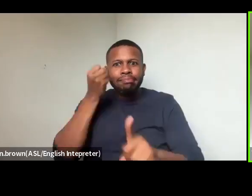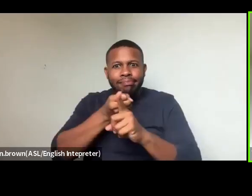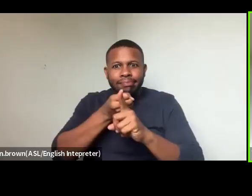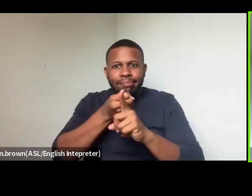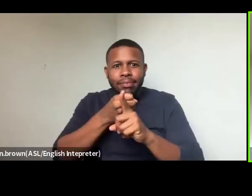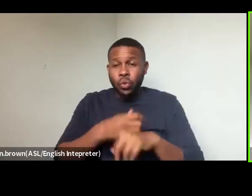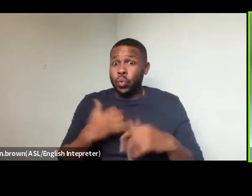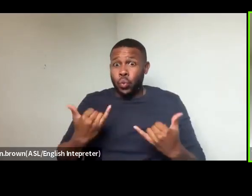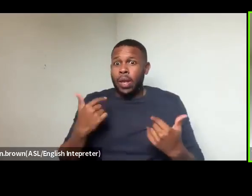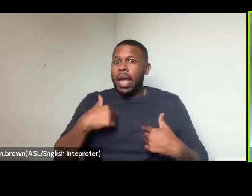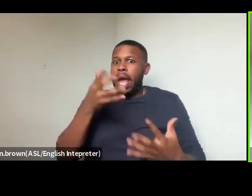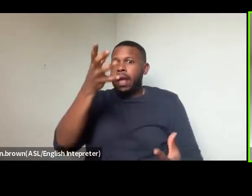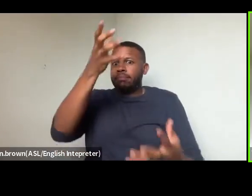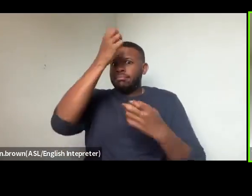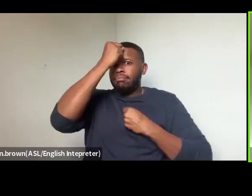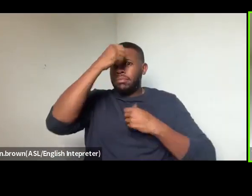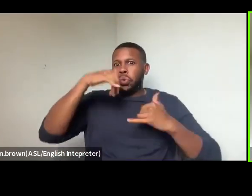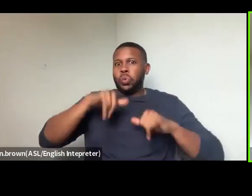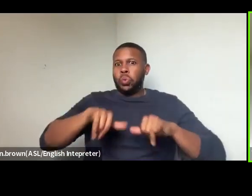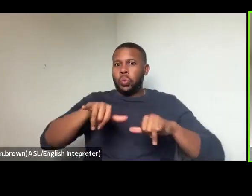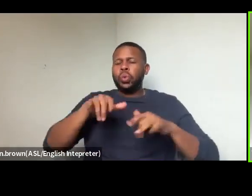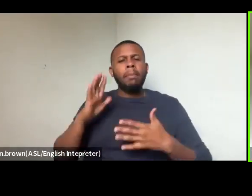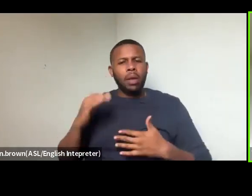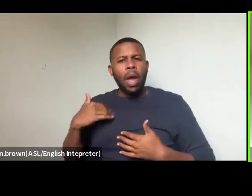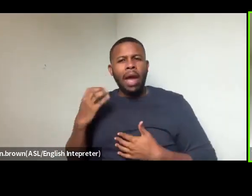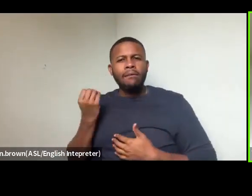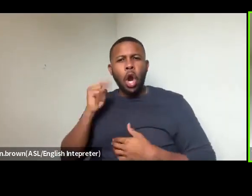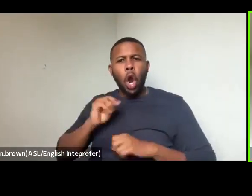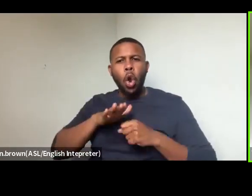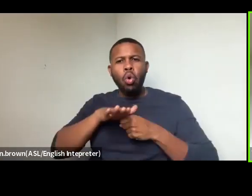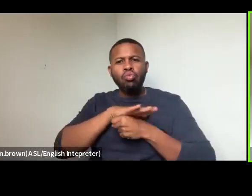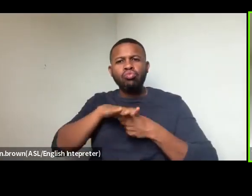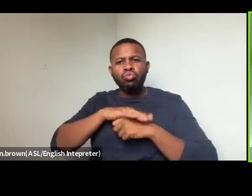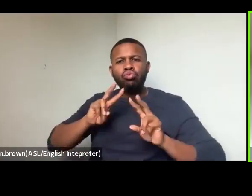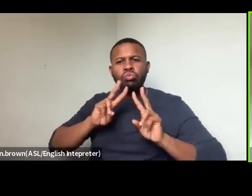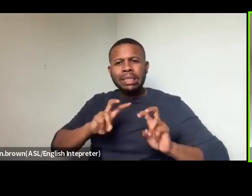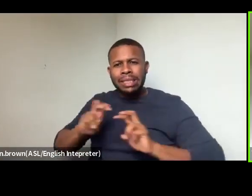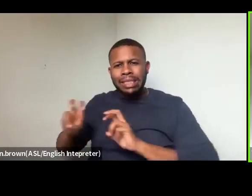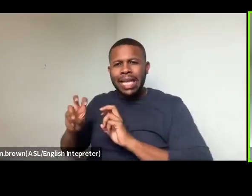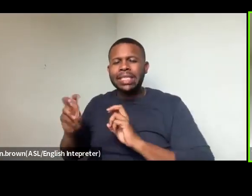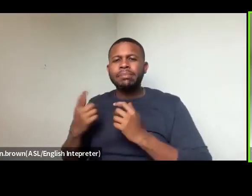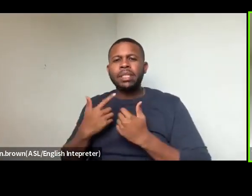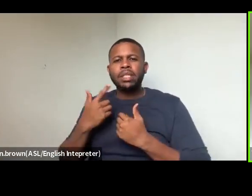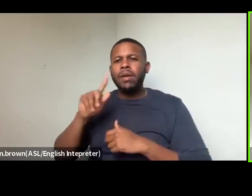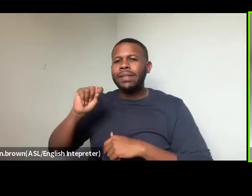landscape with so many different needs. So many different barriers that we're trying to